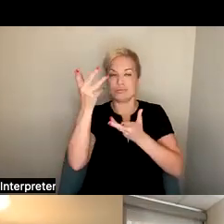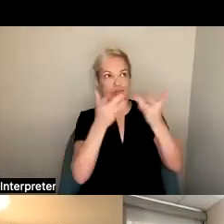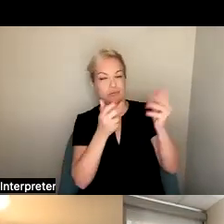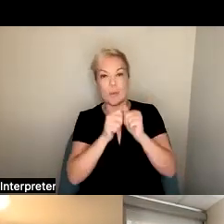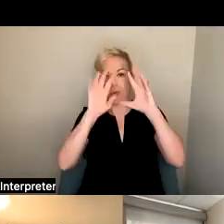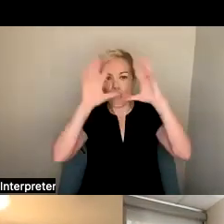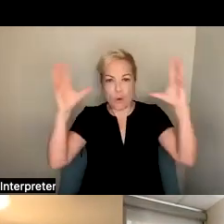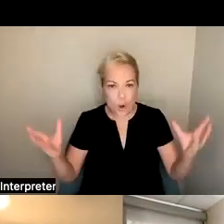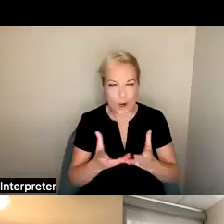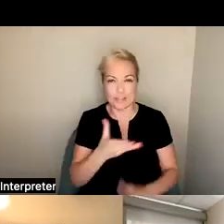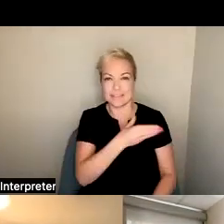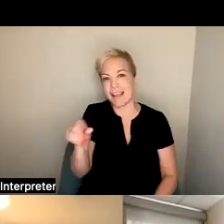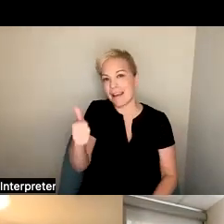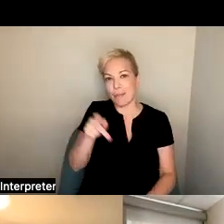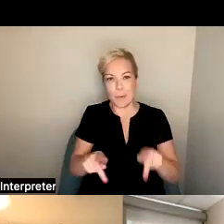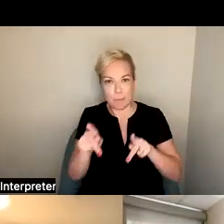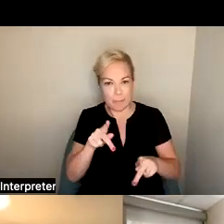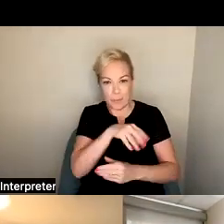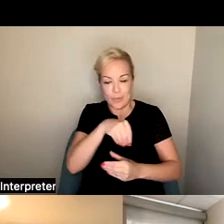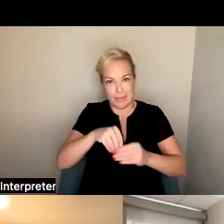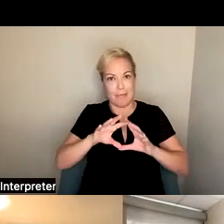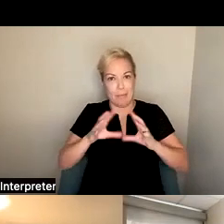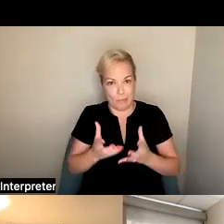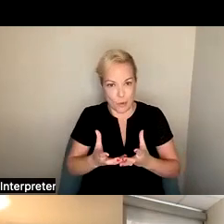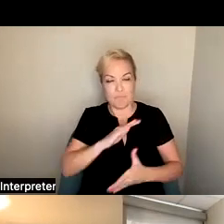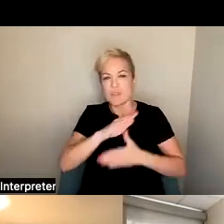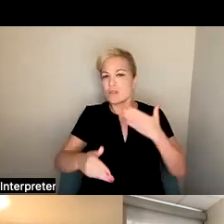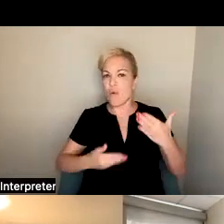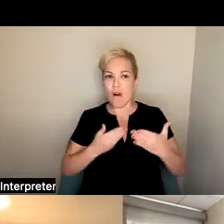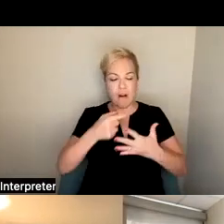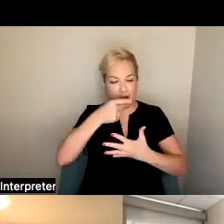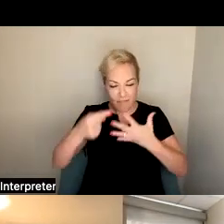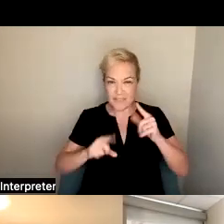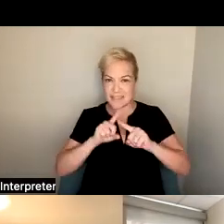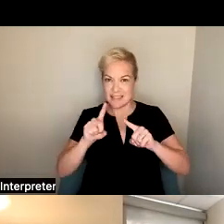And so, when we understand all of these dynamics, as they function together, that is the root of